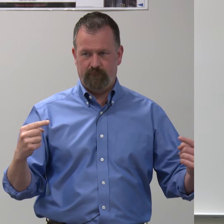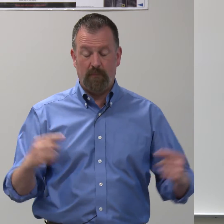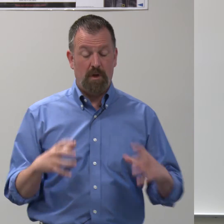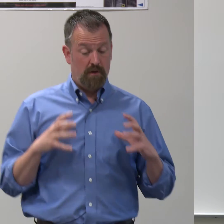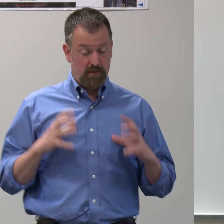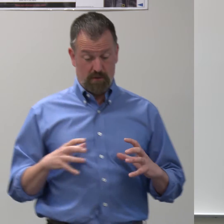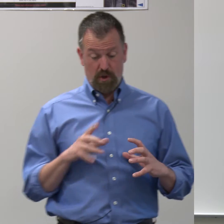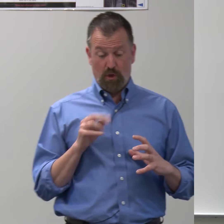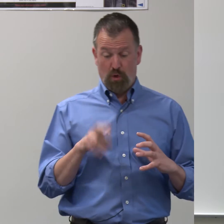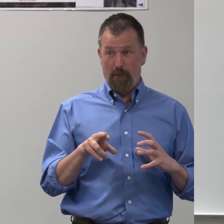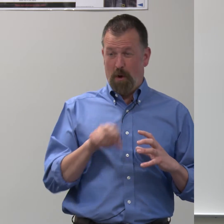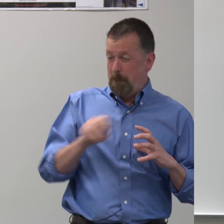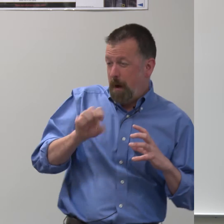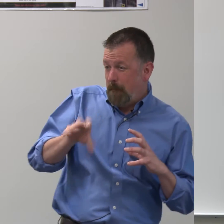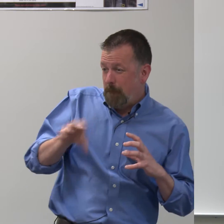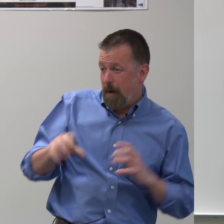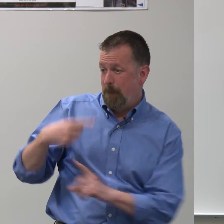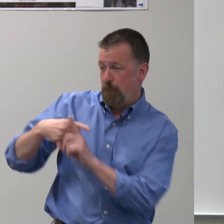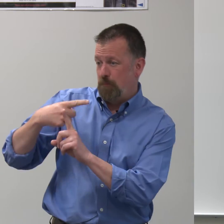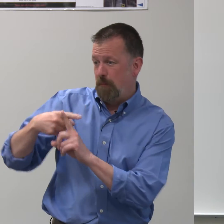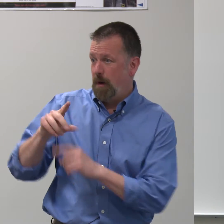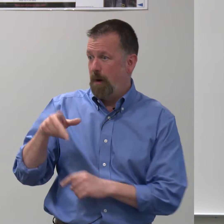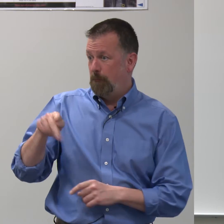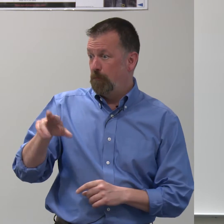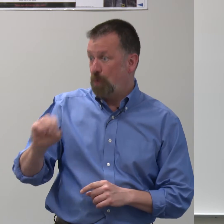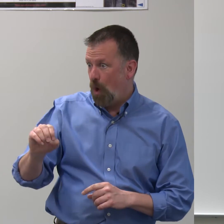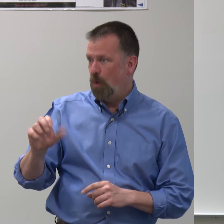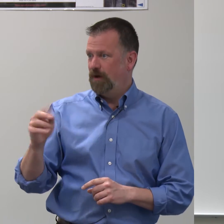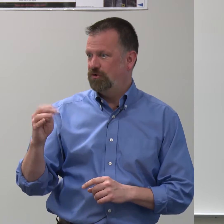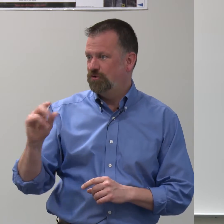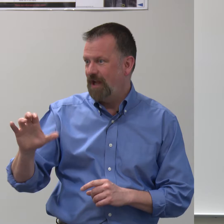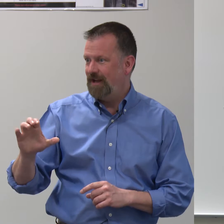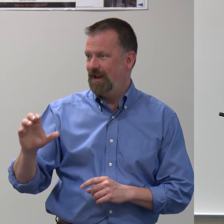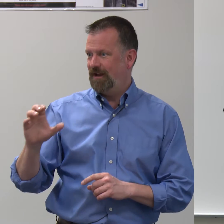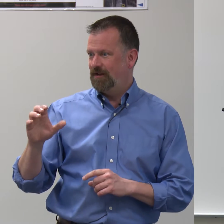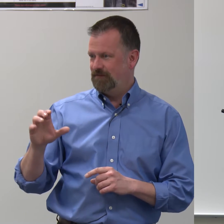all of these angiogenic factors, it becomes abnormal,